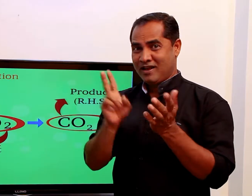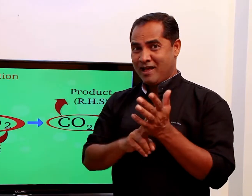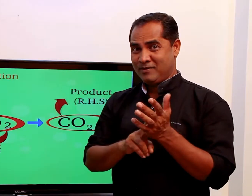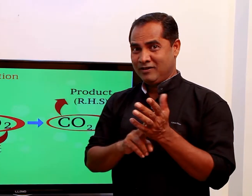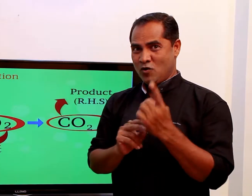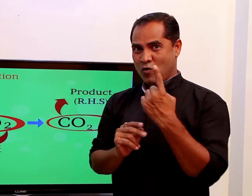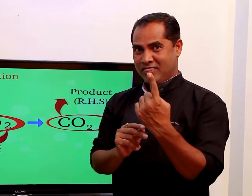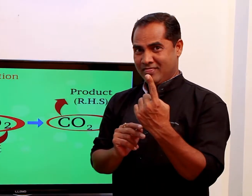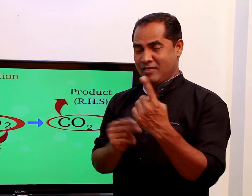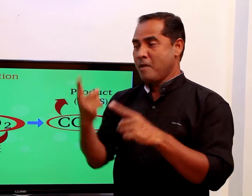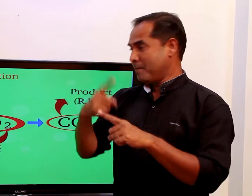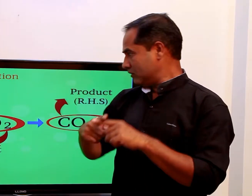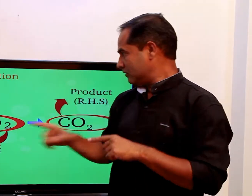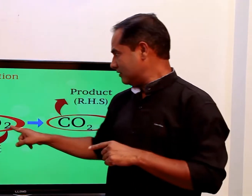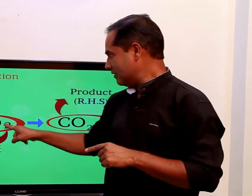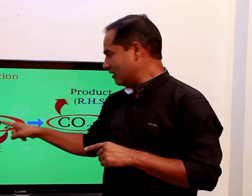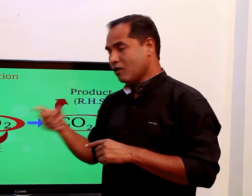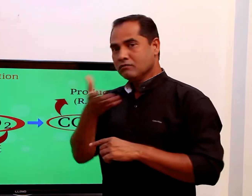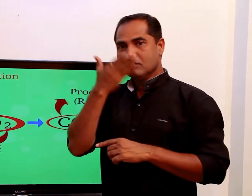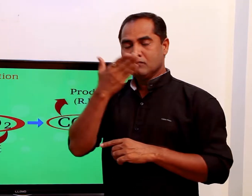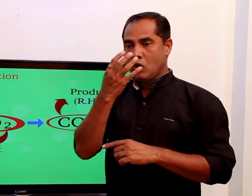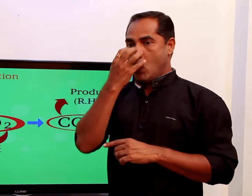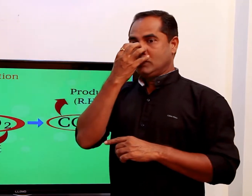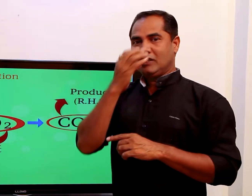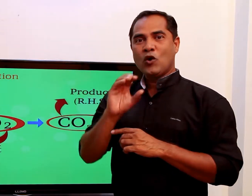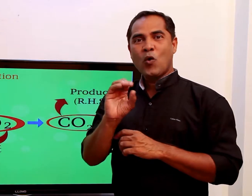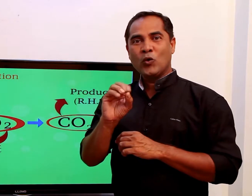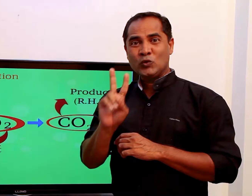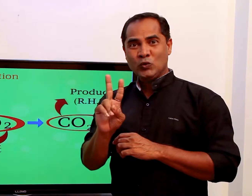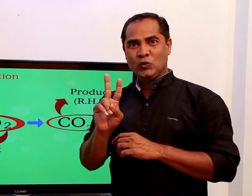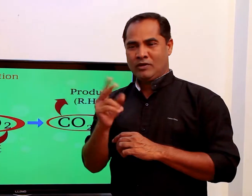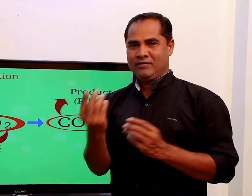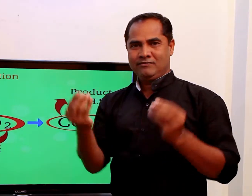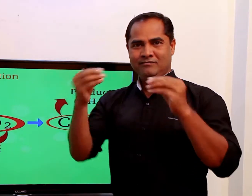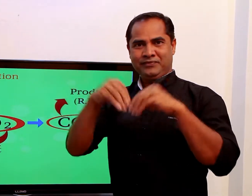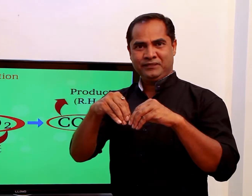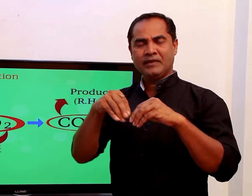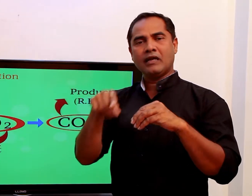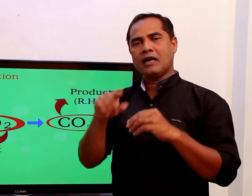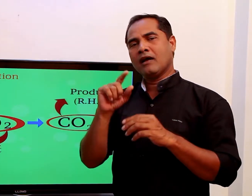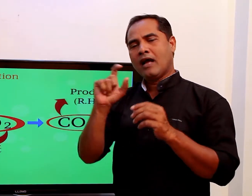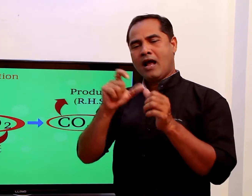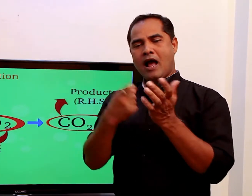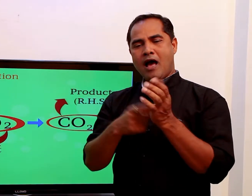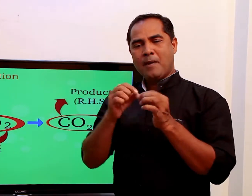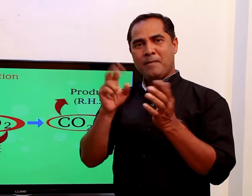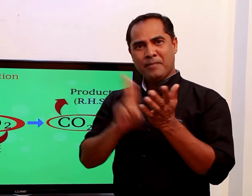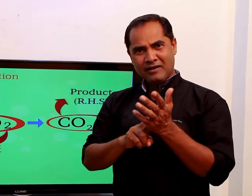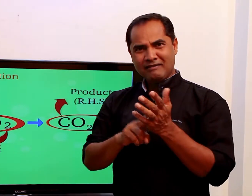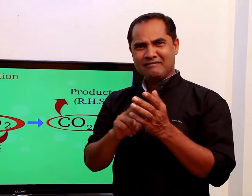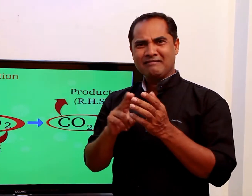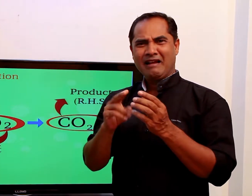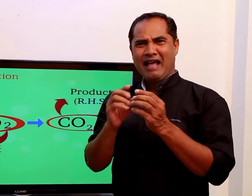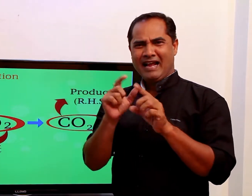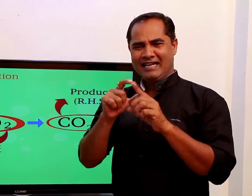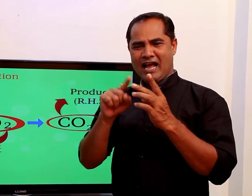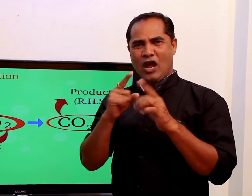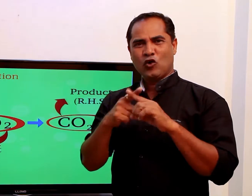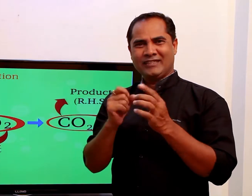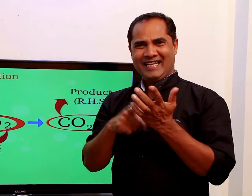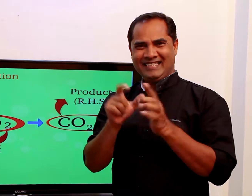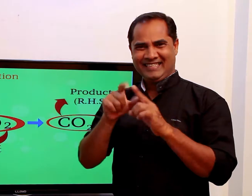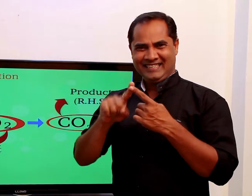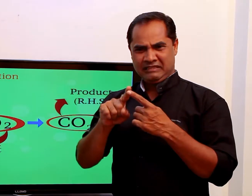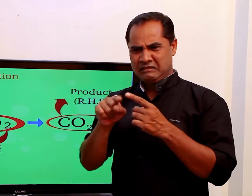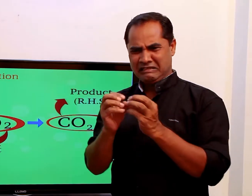What is inside CO2? It has 1 carbon plus 2 oxygen atoms. When you combine those two we get carbon dioxide .